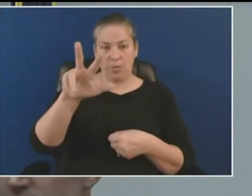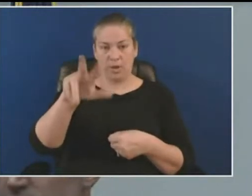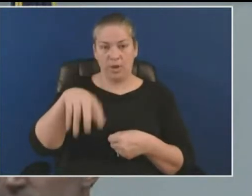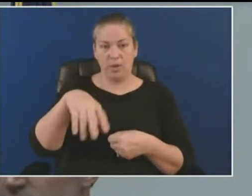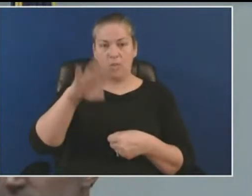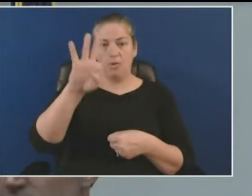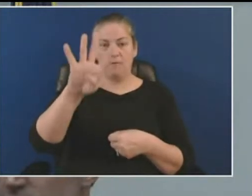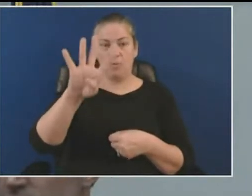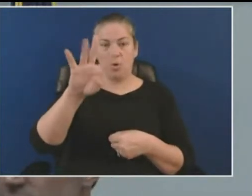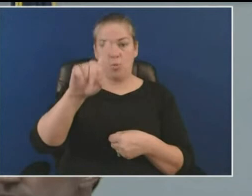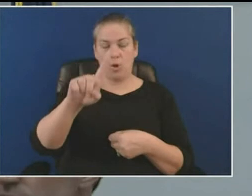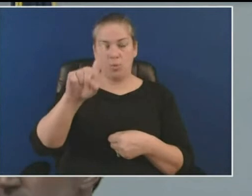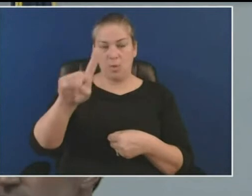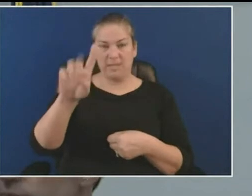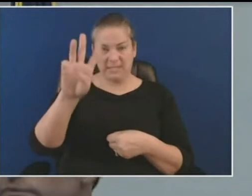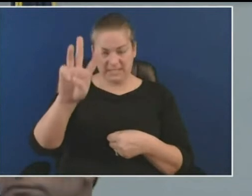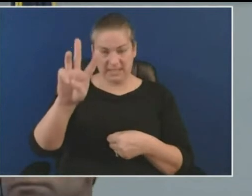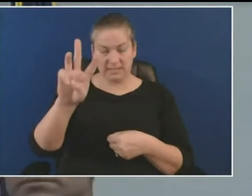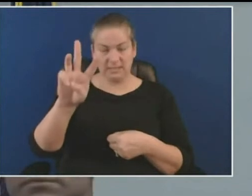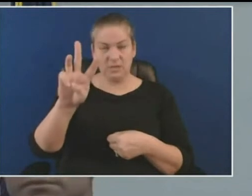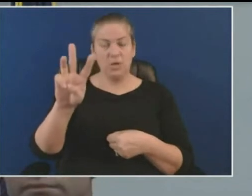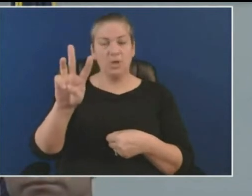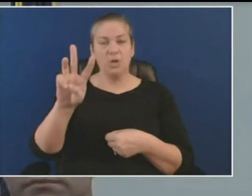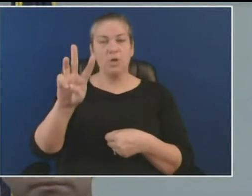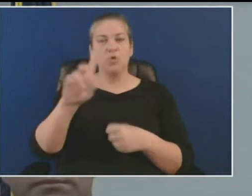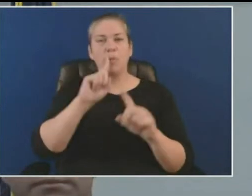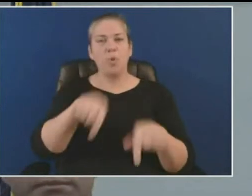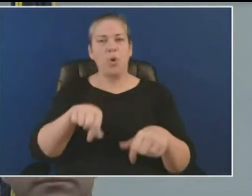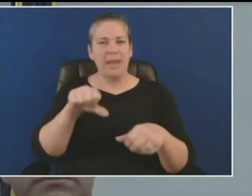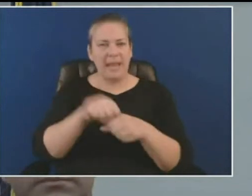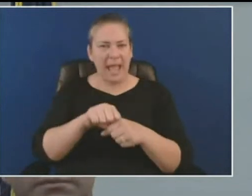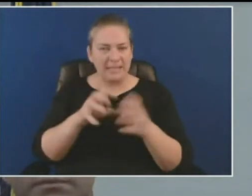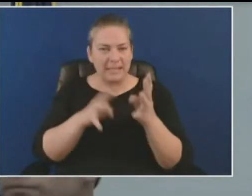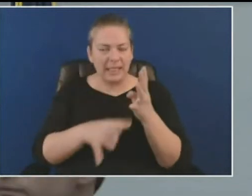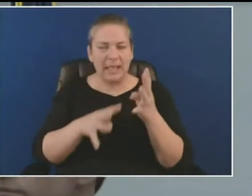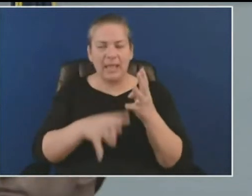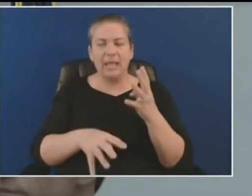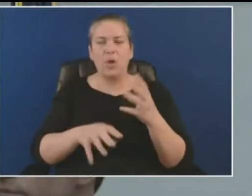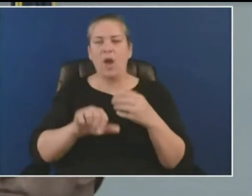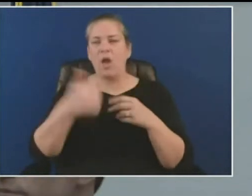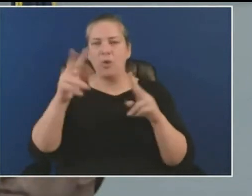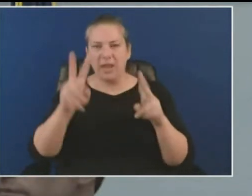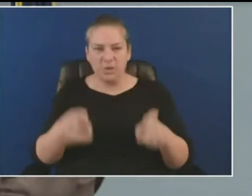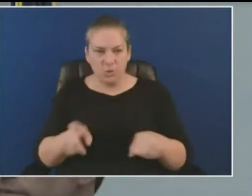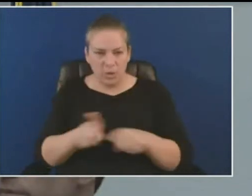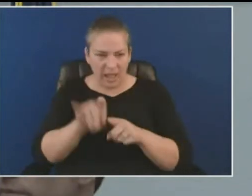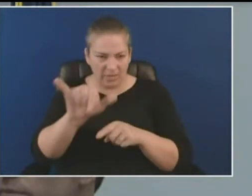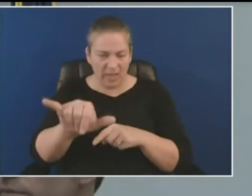2703934116. So to report a gas leak, some other type of issue like that, or to report that you have a